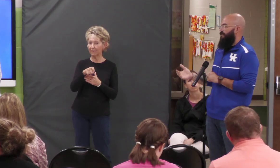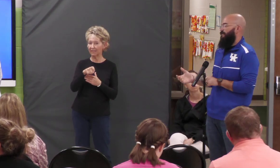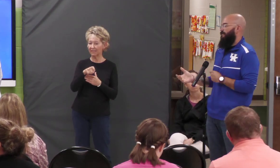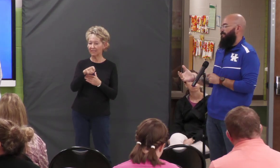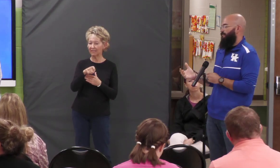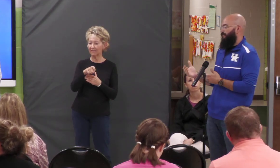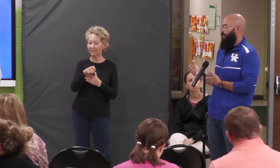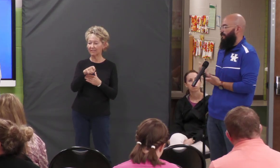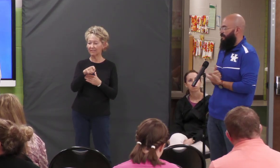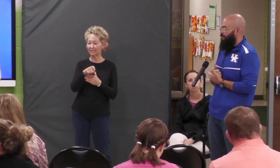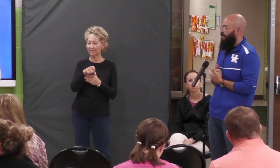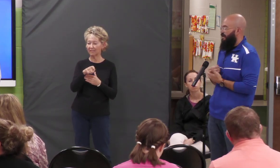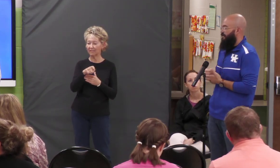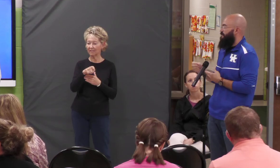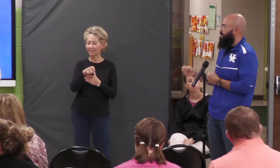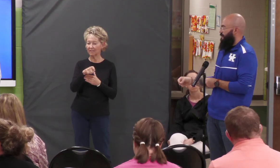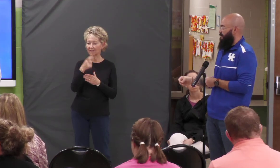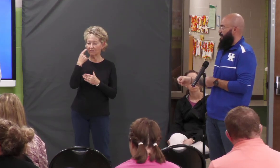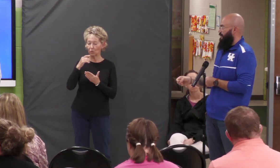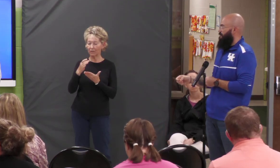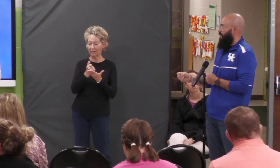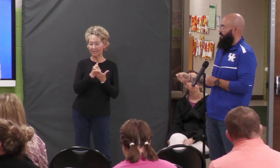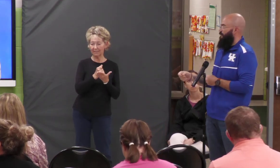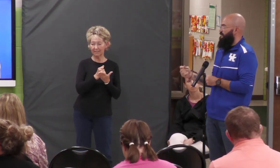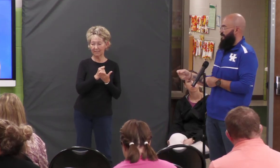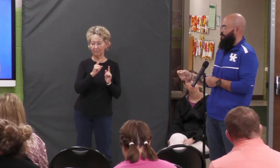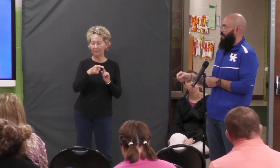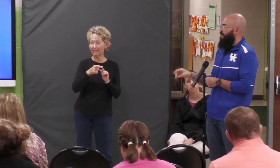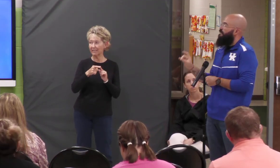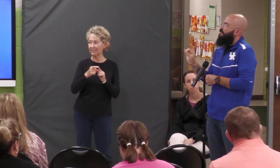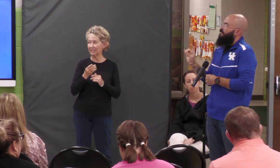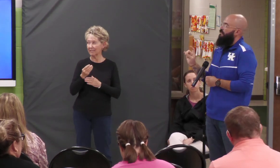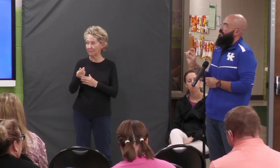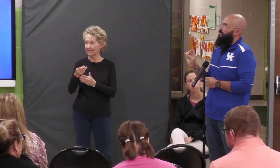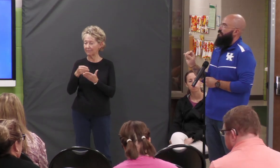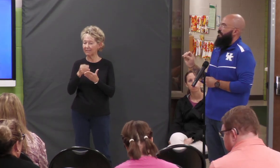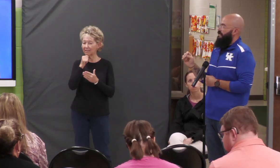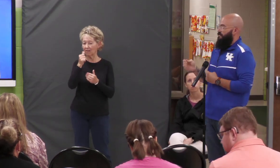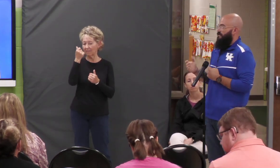that they're for collecting money and then spending money not for saving money is there